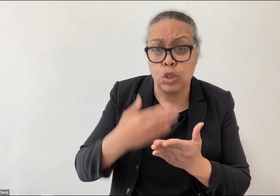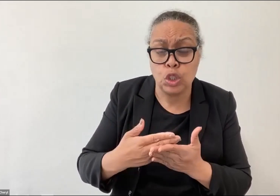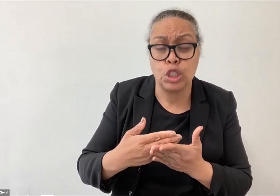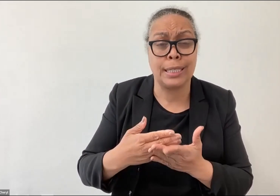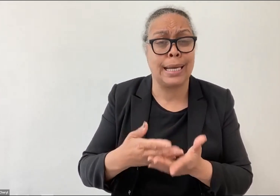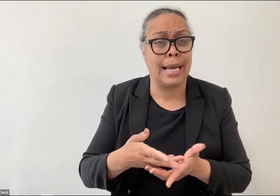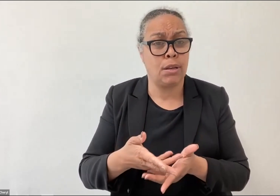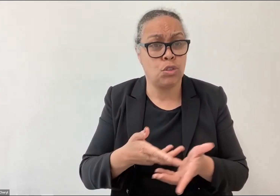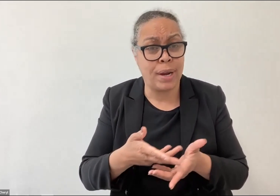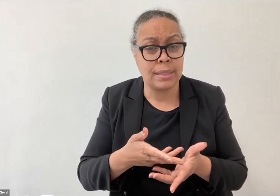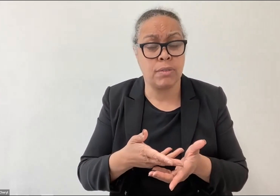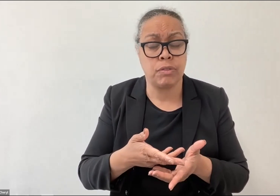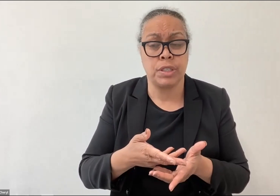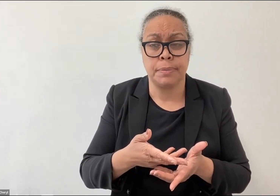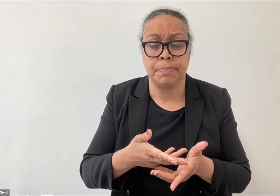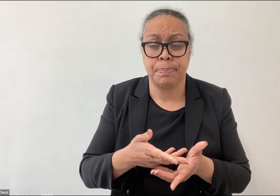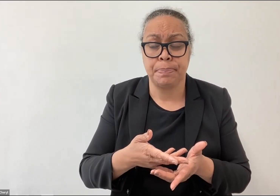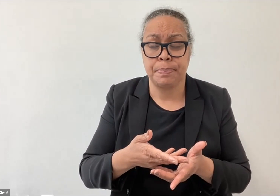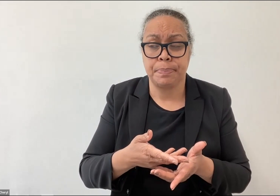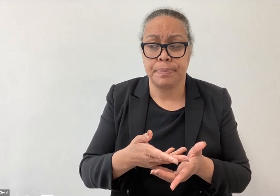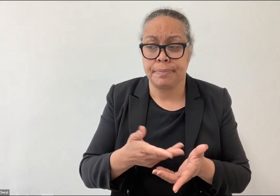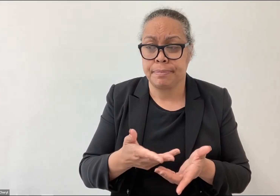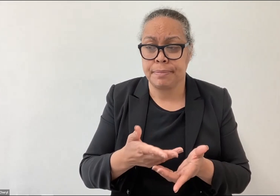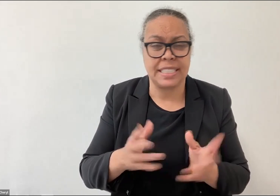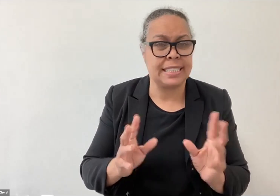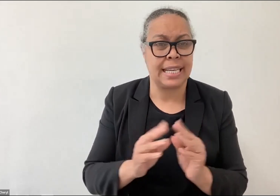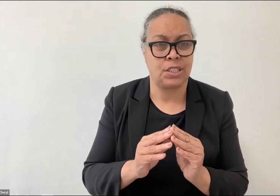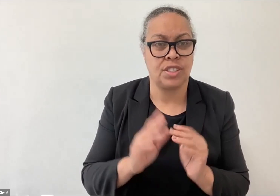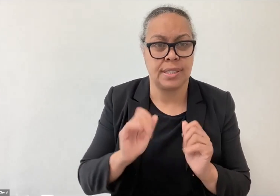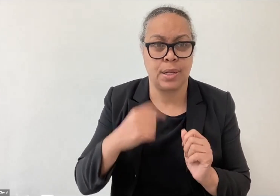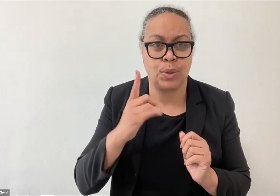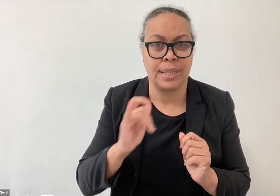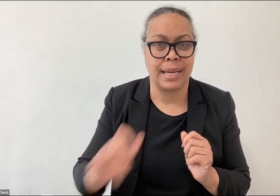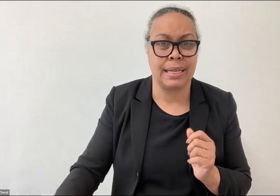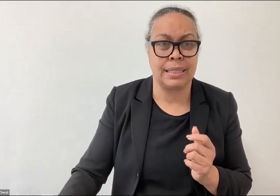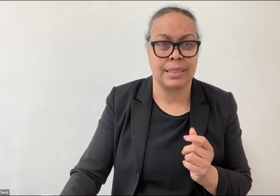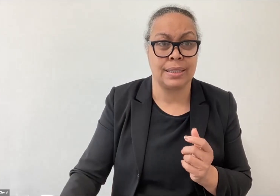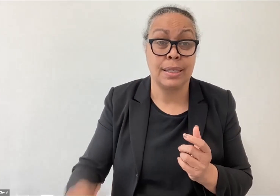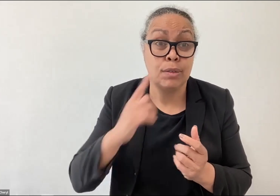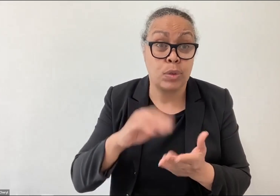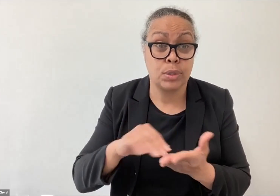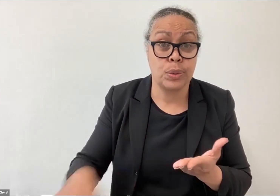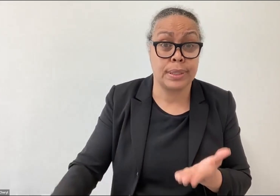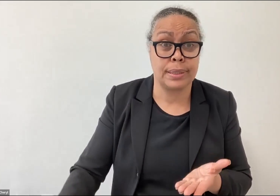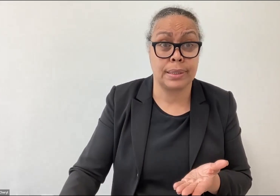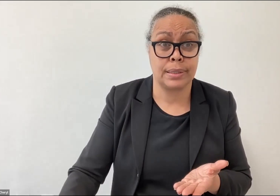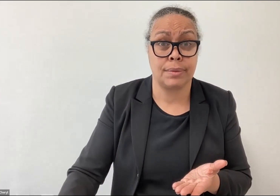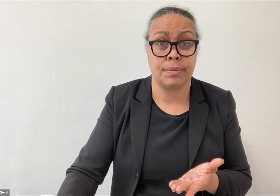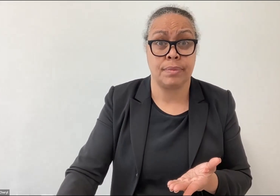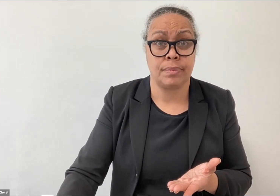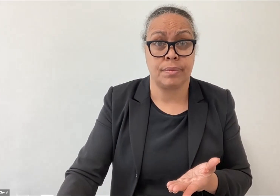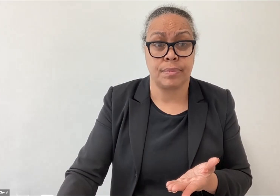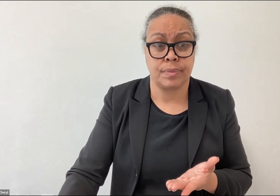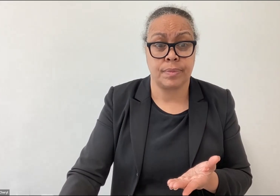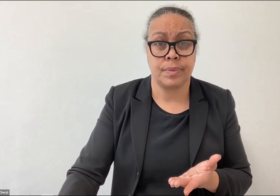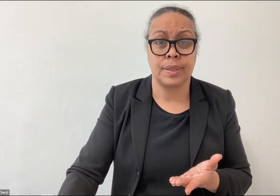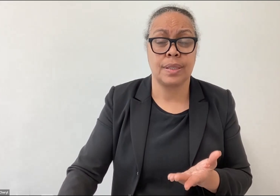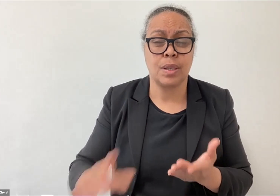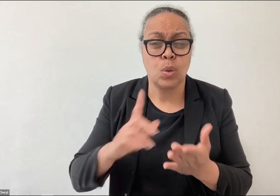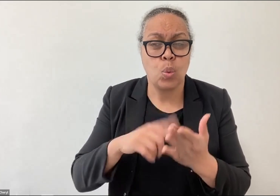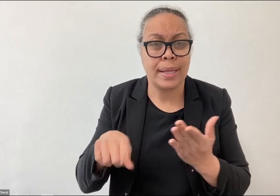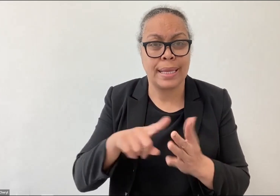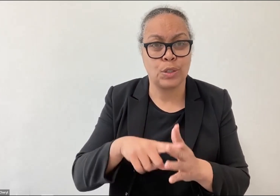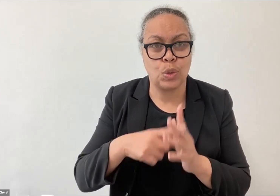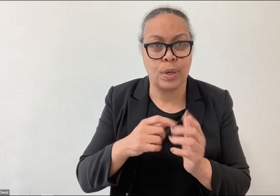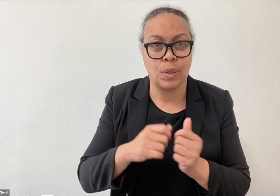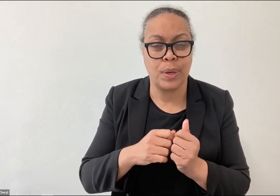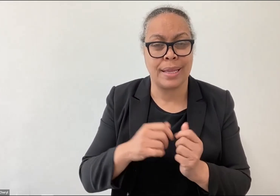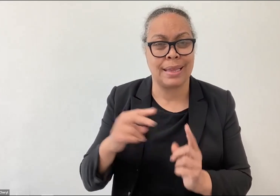interactive. sessions can look like for students and what they're starting with is what this is looking at is Fdr.